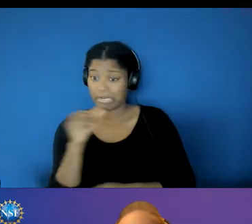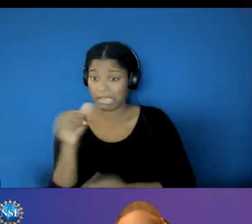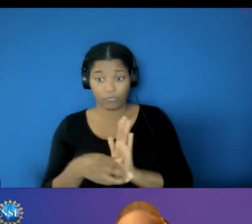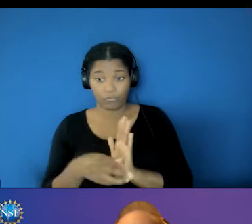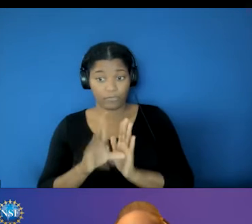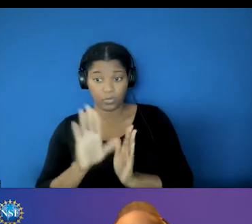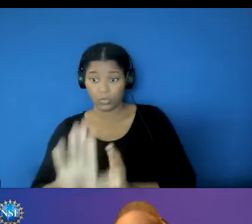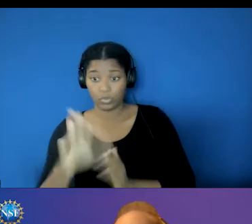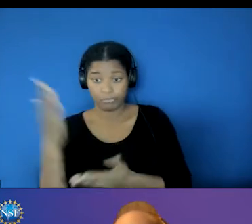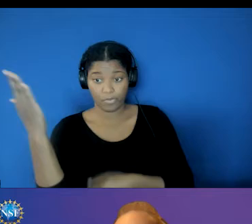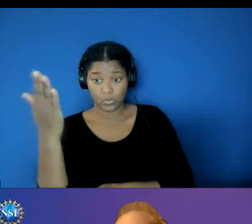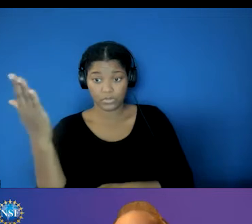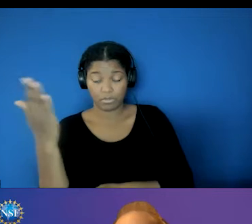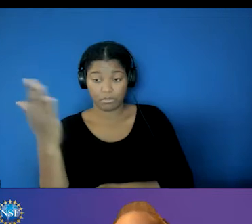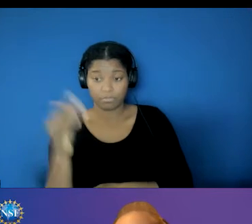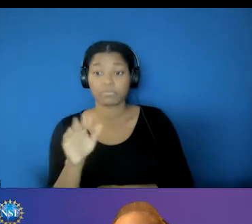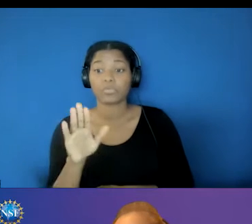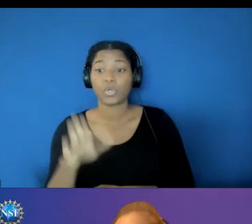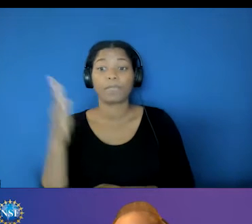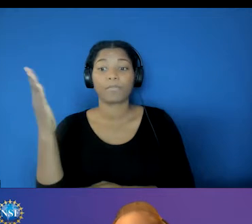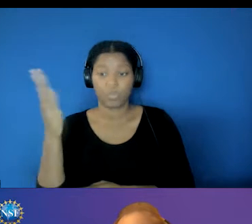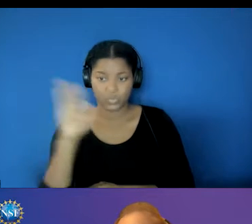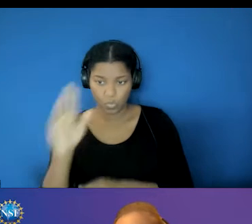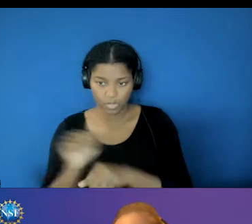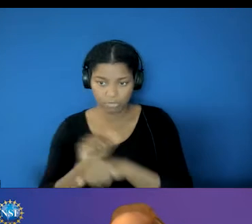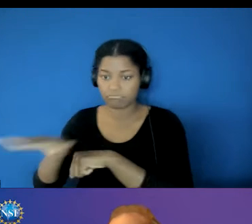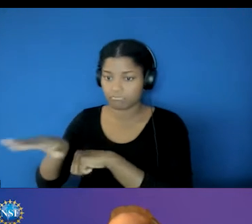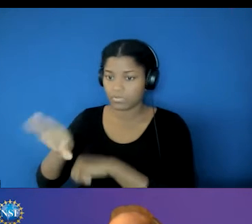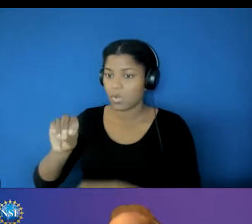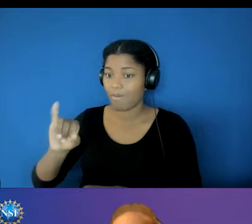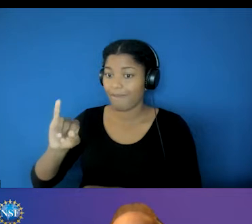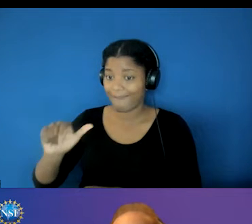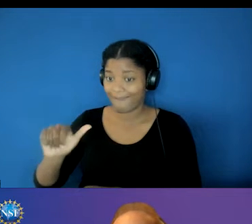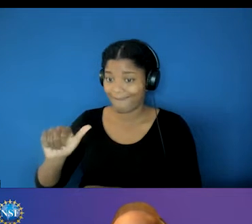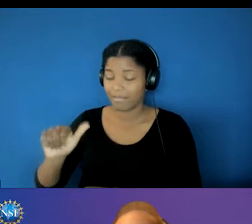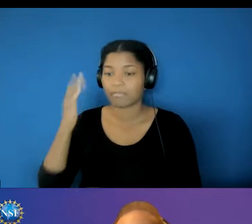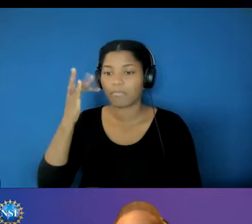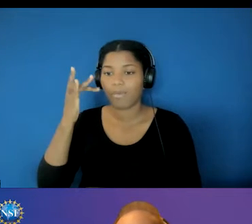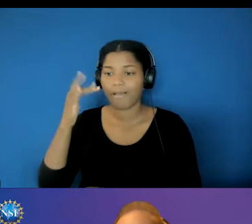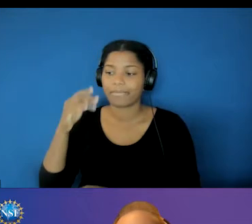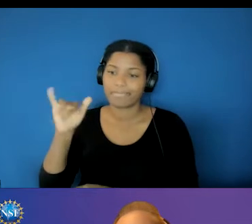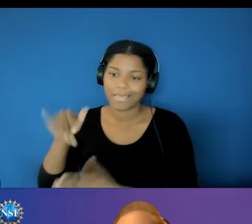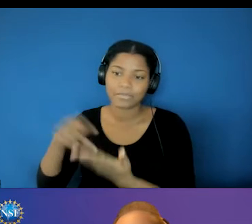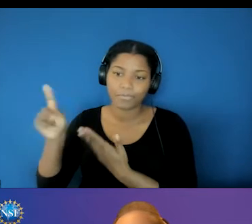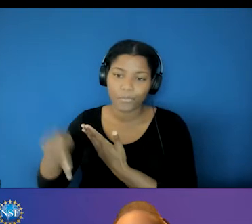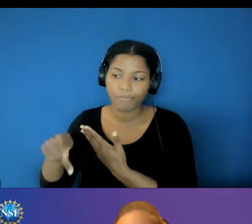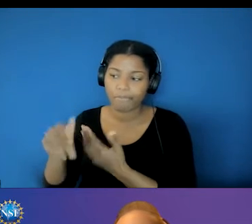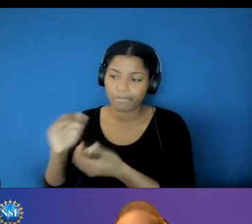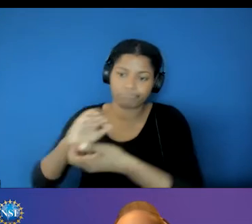So, your proposal will come to OIA just because it is a program coordinated by OIA,